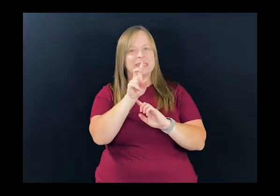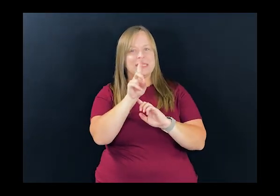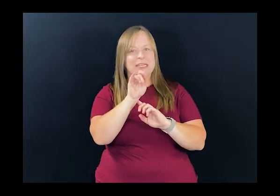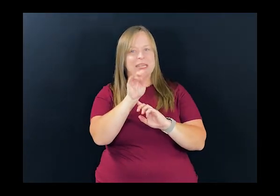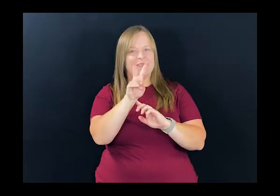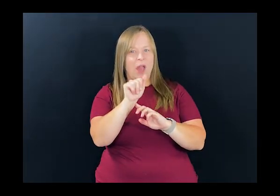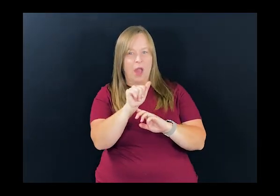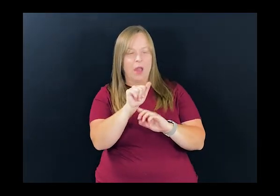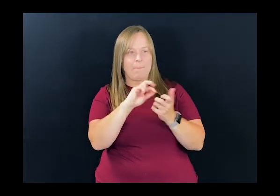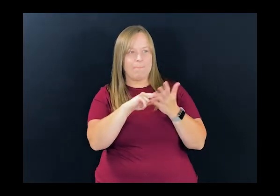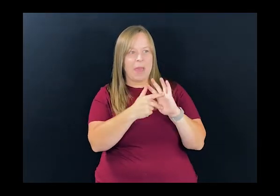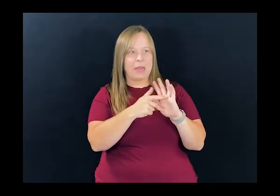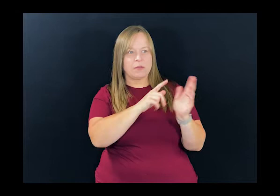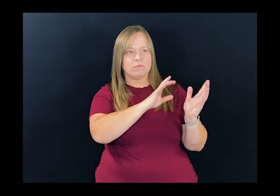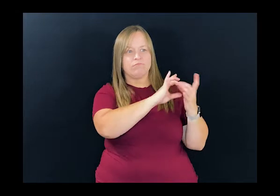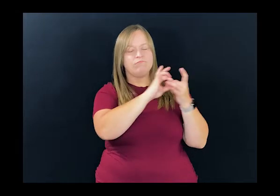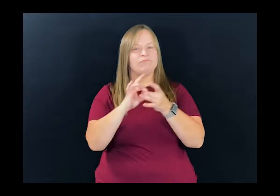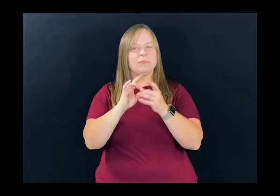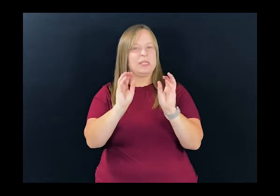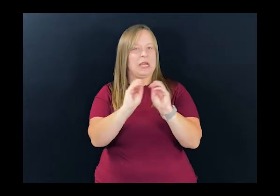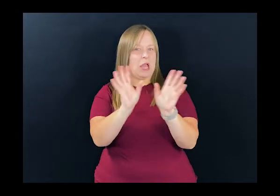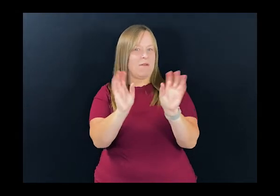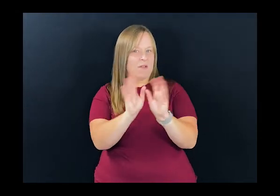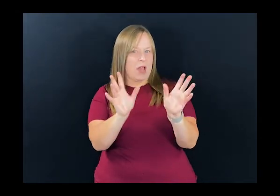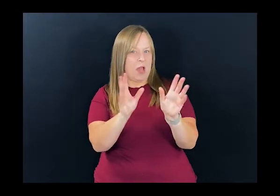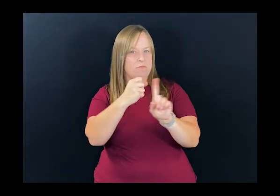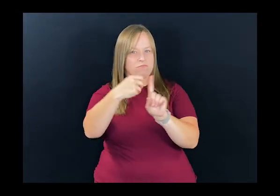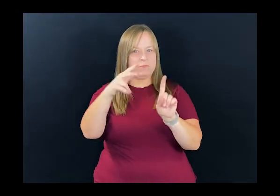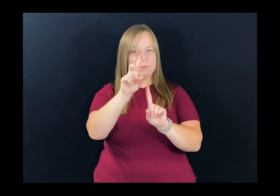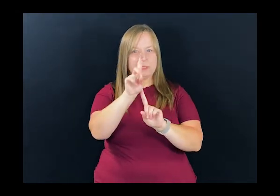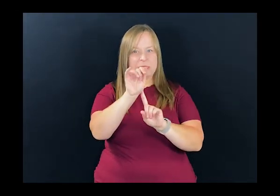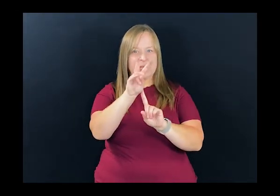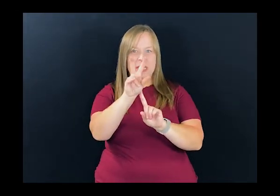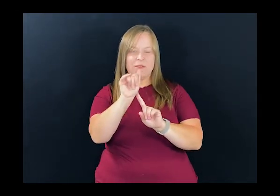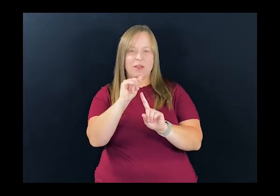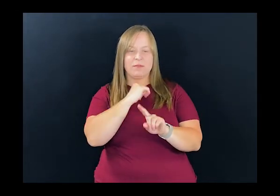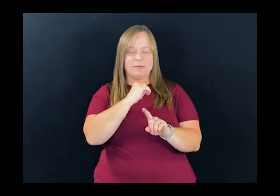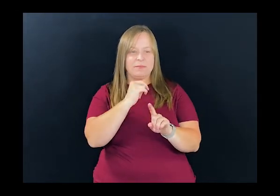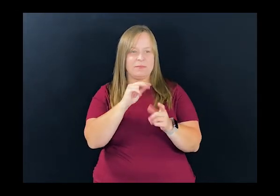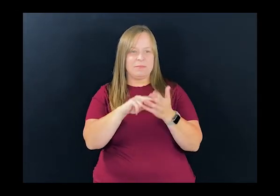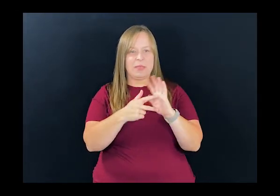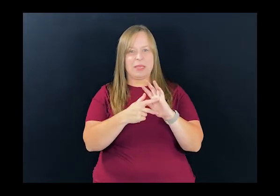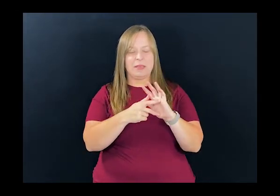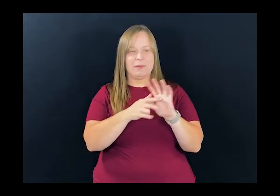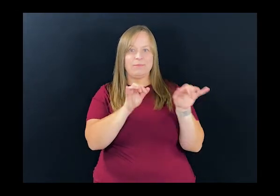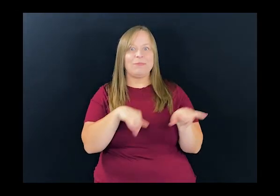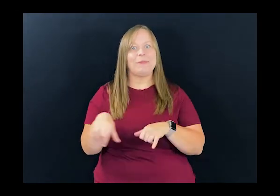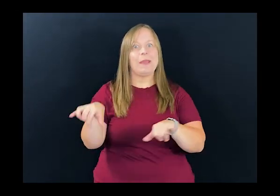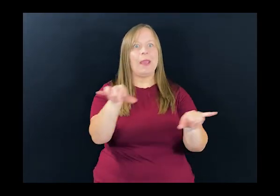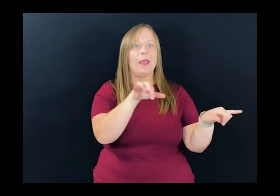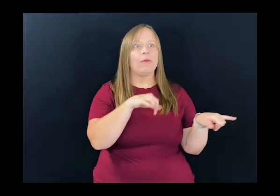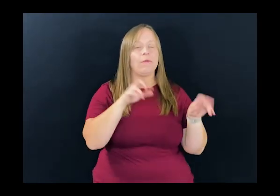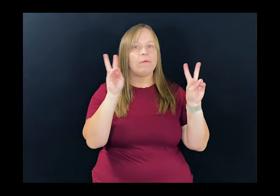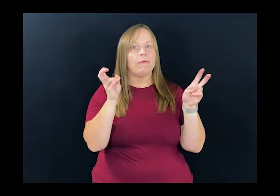because we really wanted to clarify that diva didn't mean the standard,